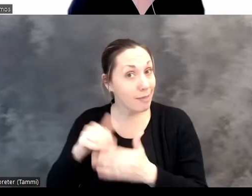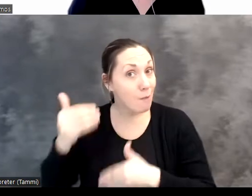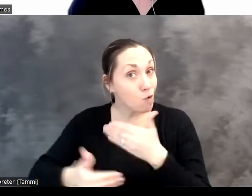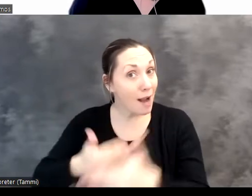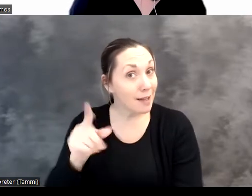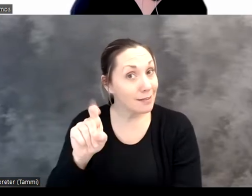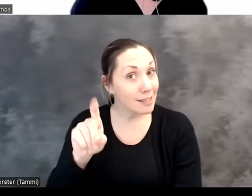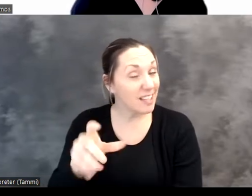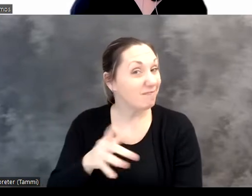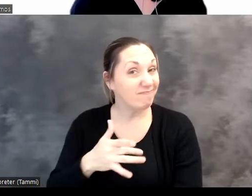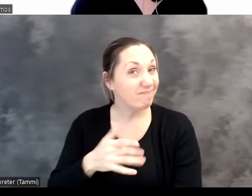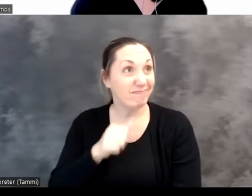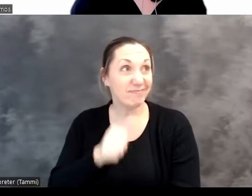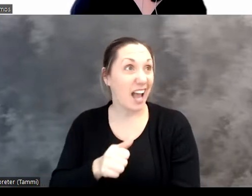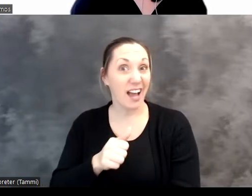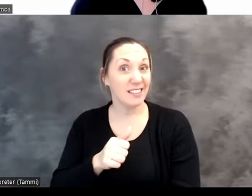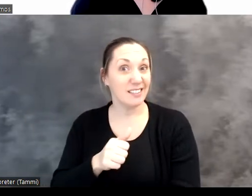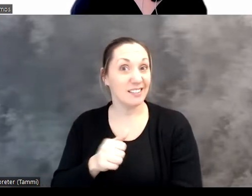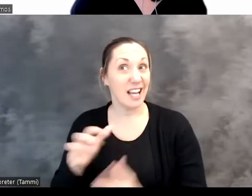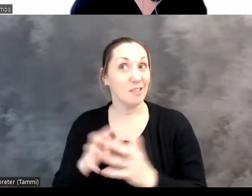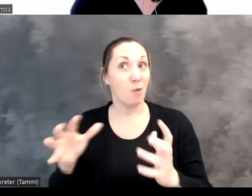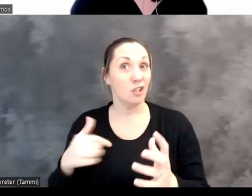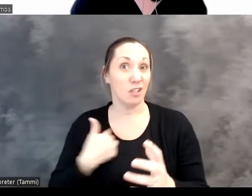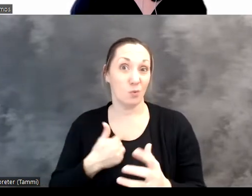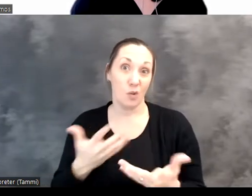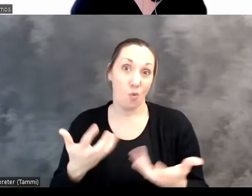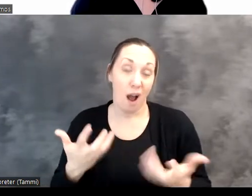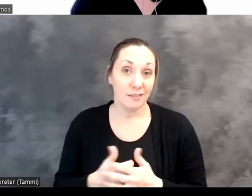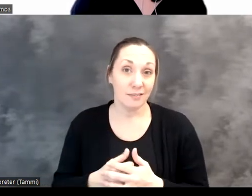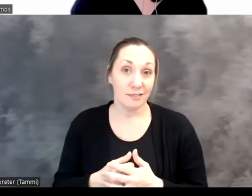programs? Our Persons with Disabilities included in